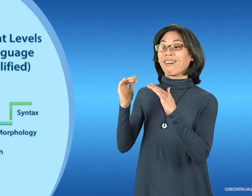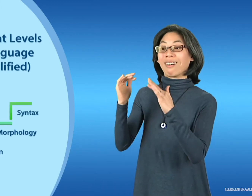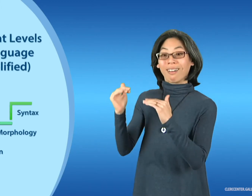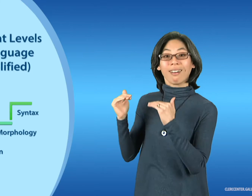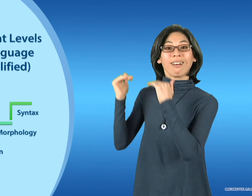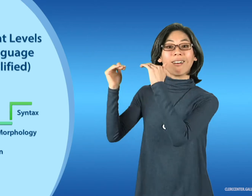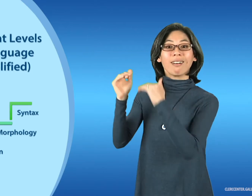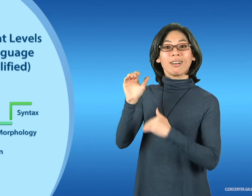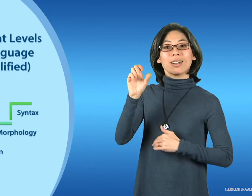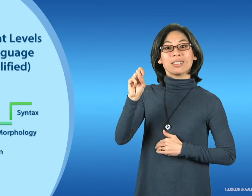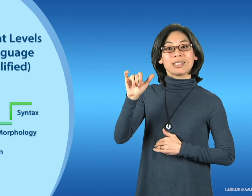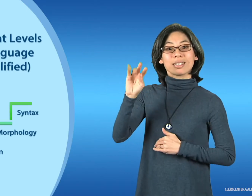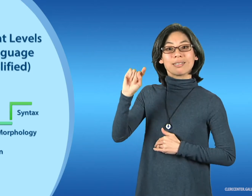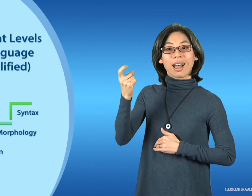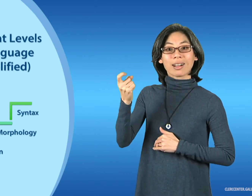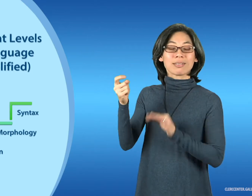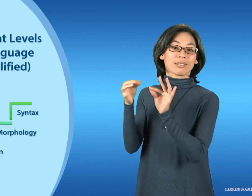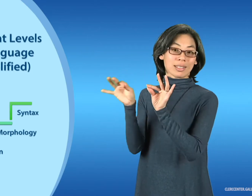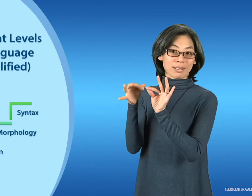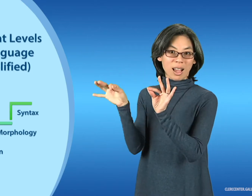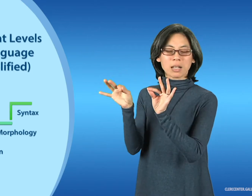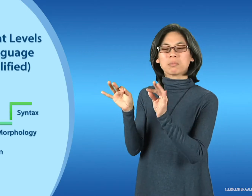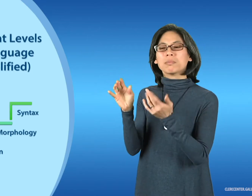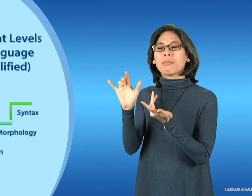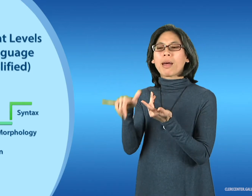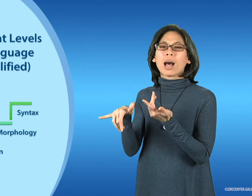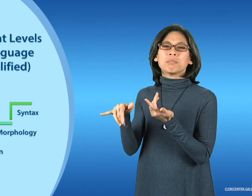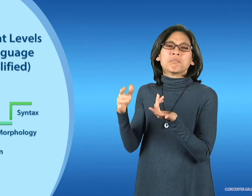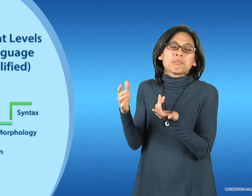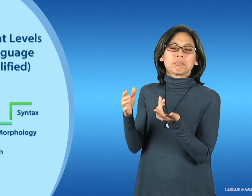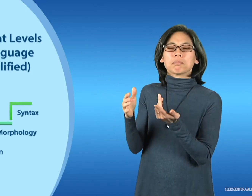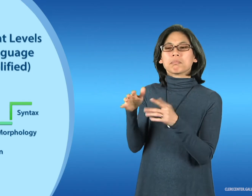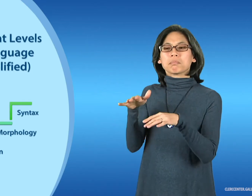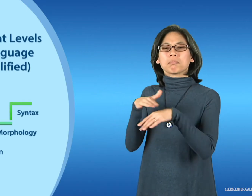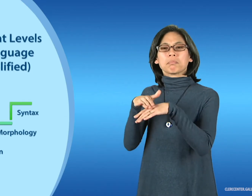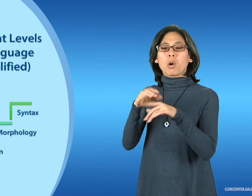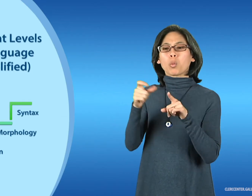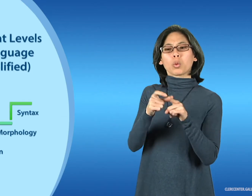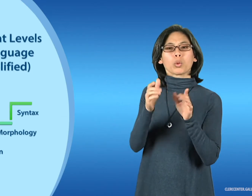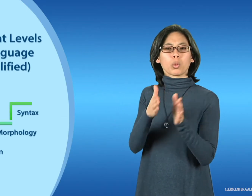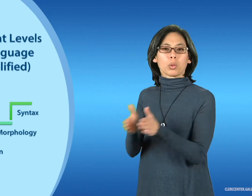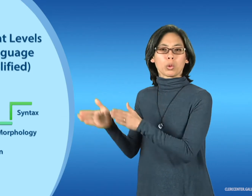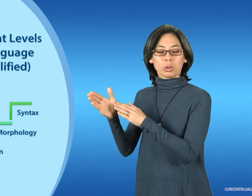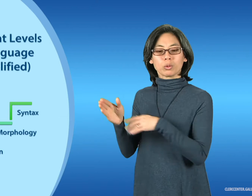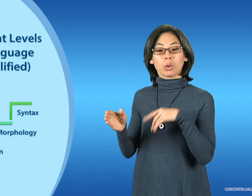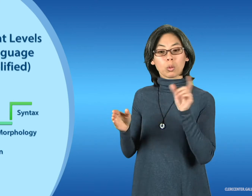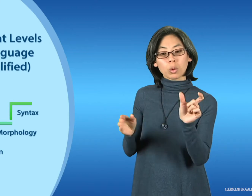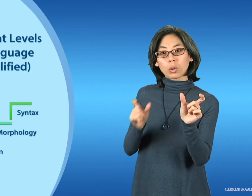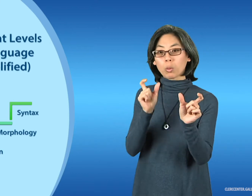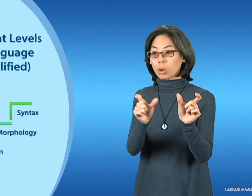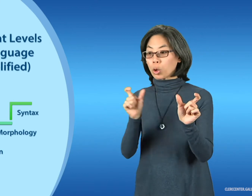Beyond that, we have syntax. At that level, we're mostly talking about word order,